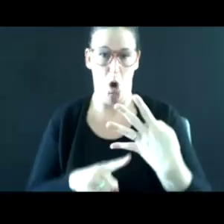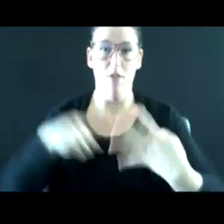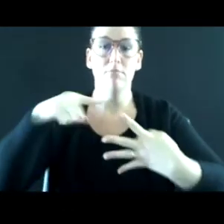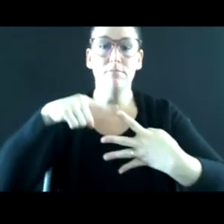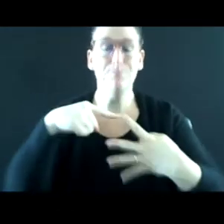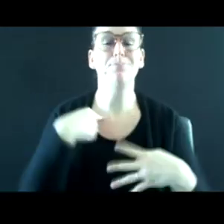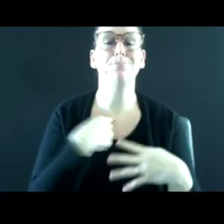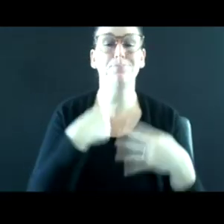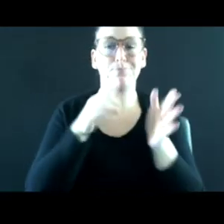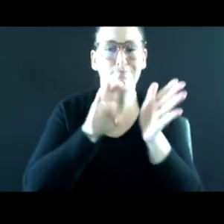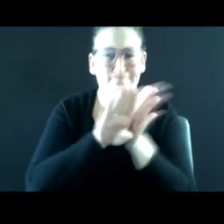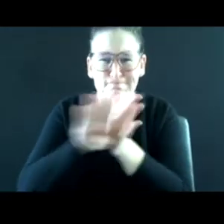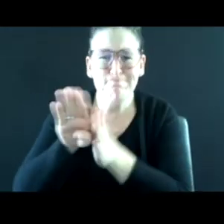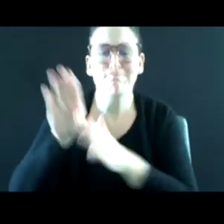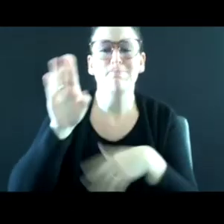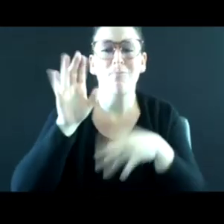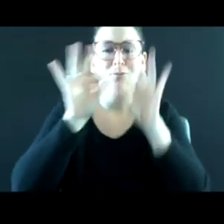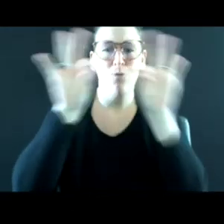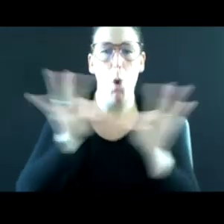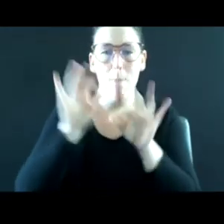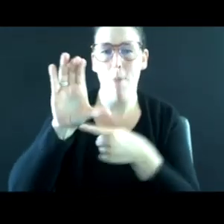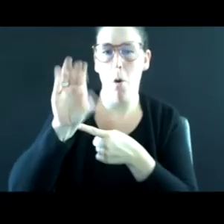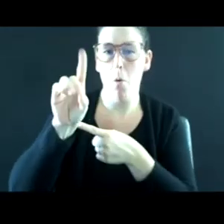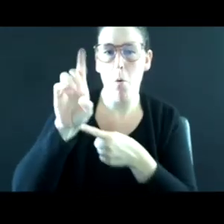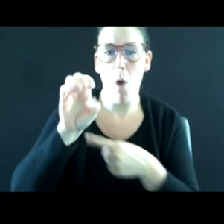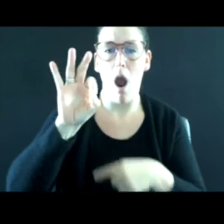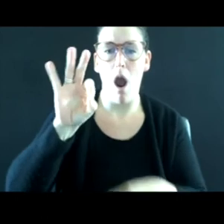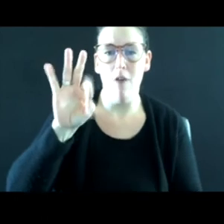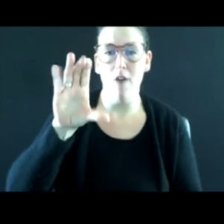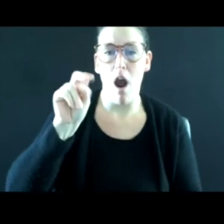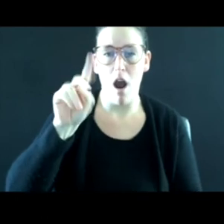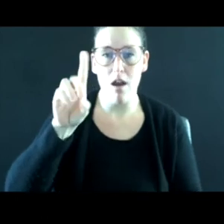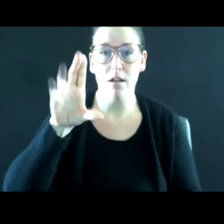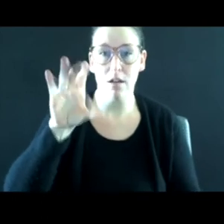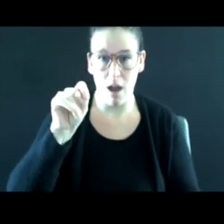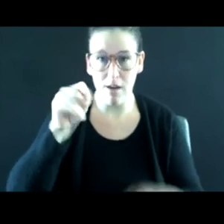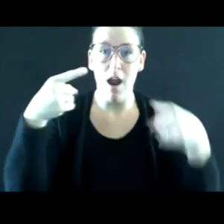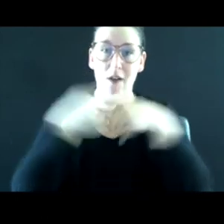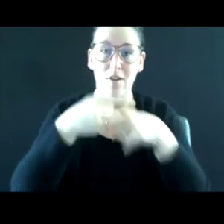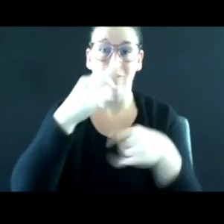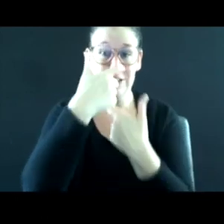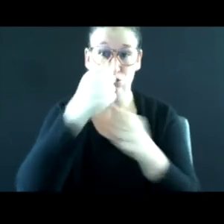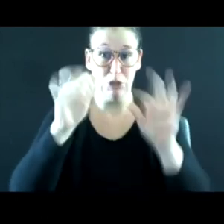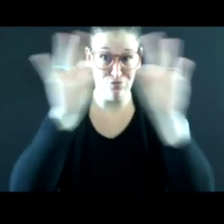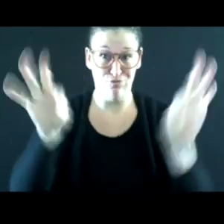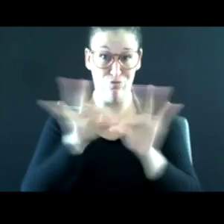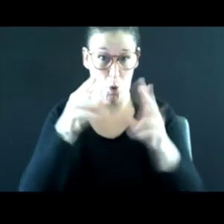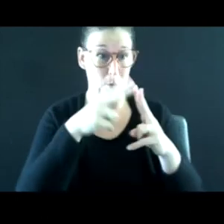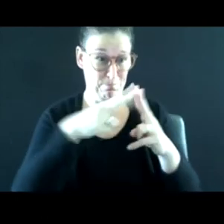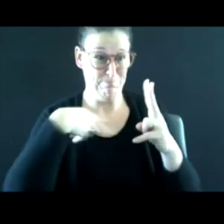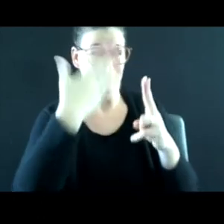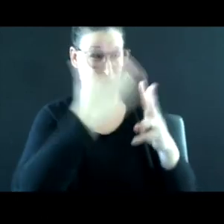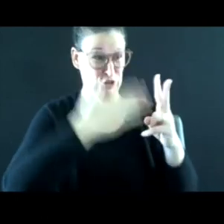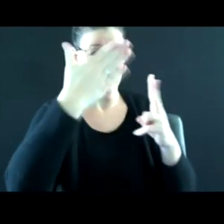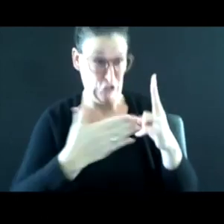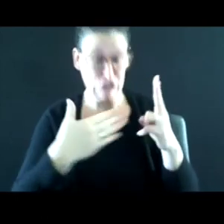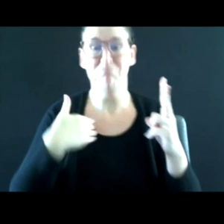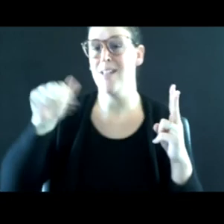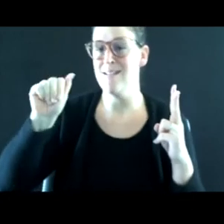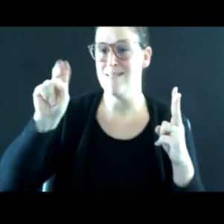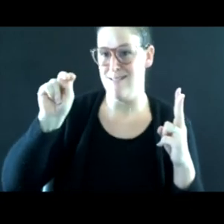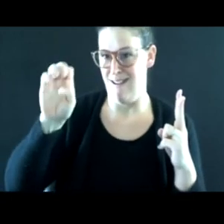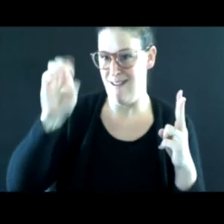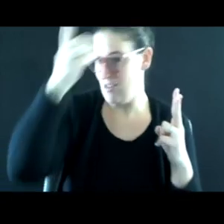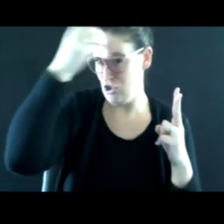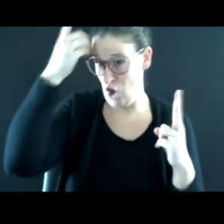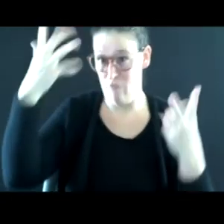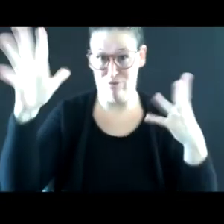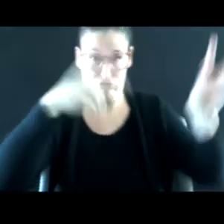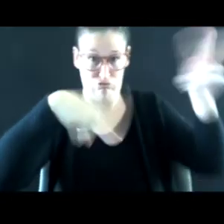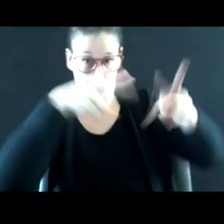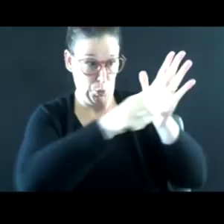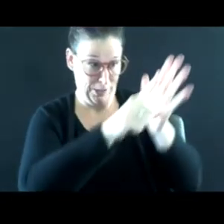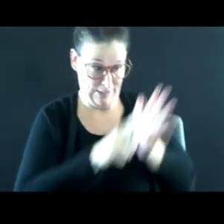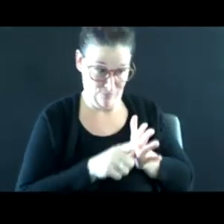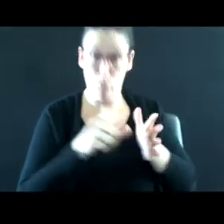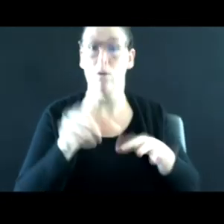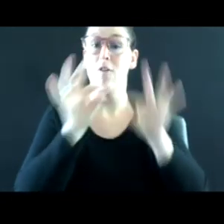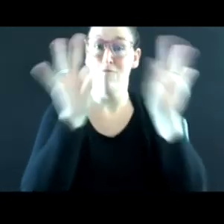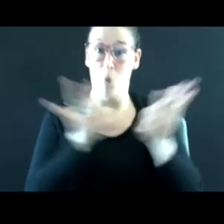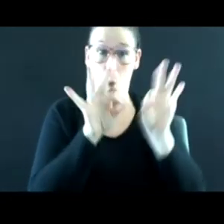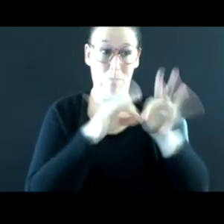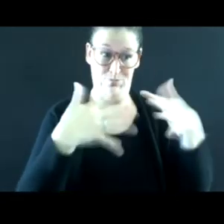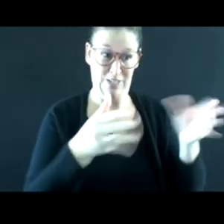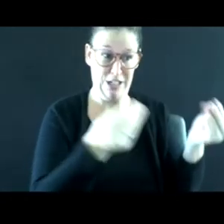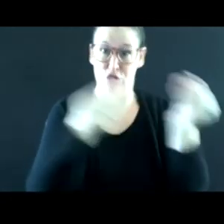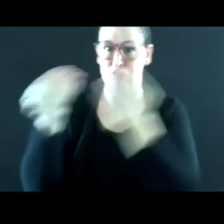*I developed Code of Conduct, Conflict of Interest forms. I had Anne and Darlene review.